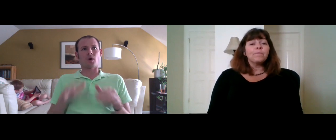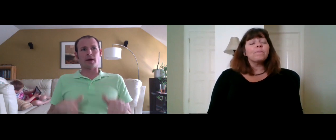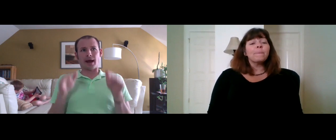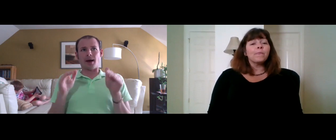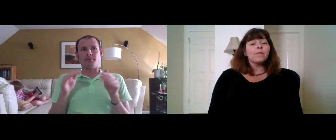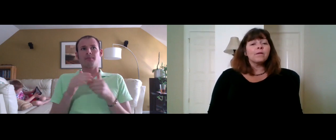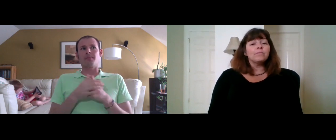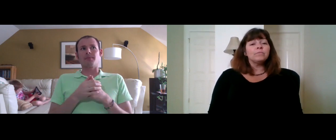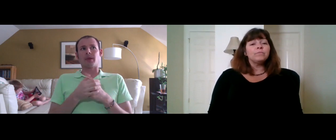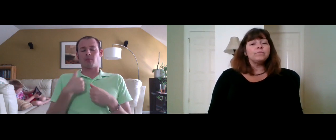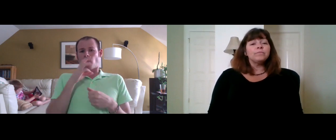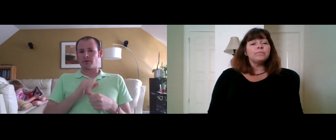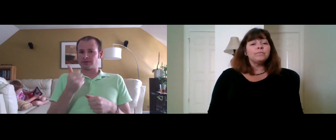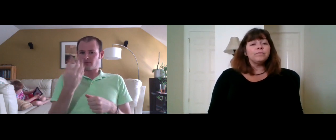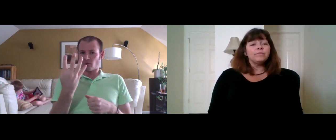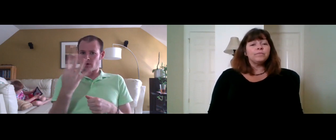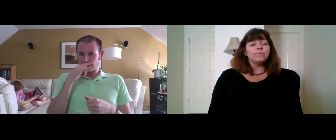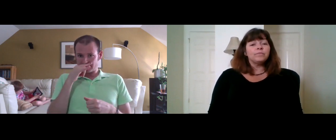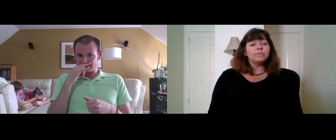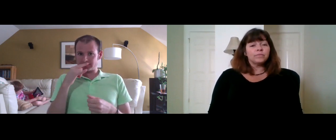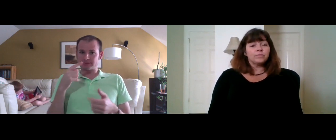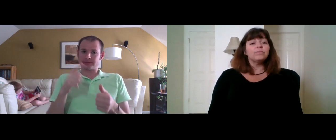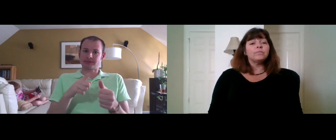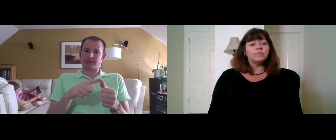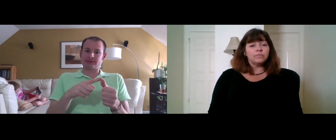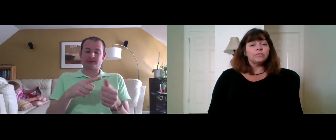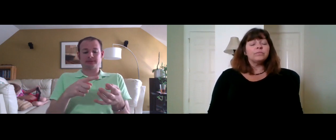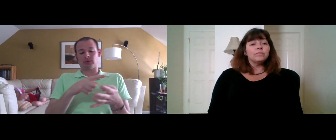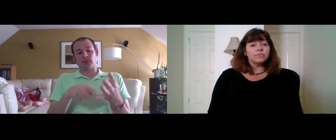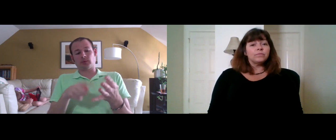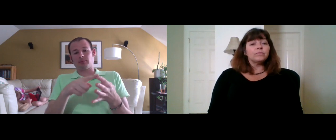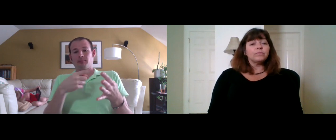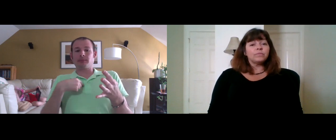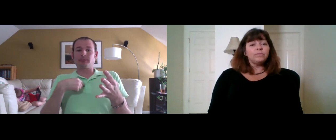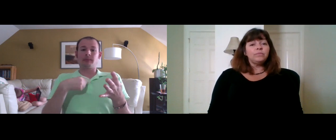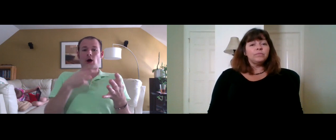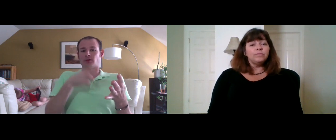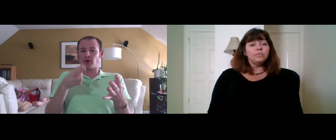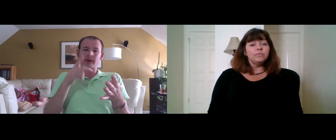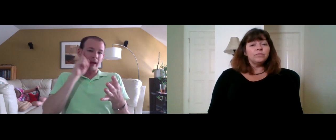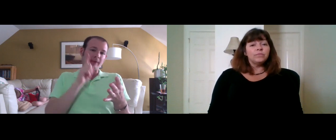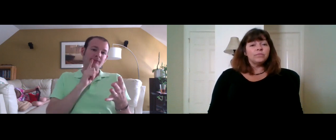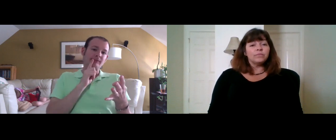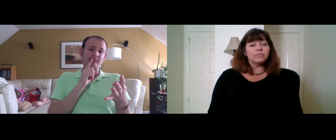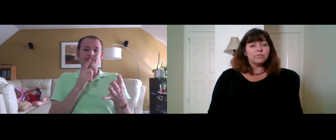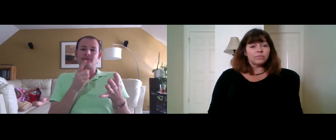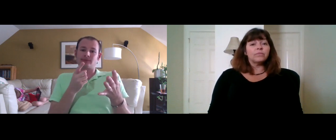So, growing up, I was the oldest of four kids I was hard of hearing/deaf